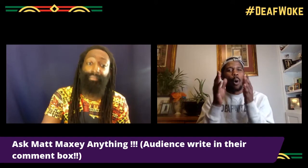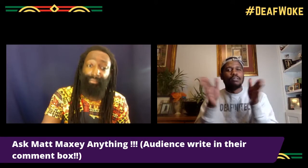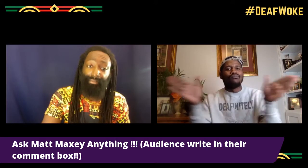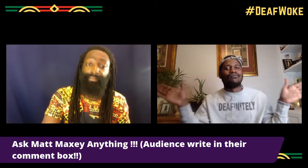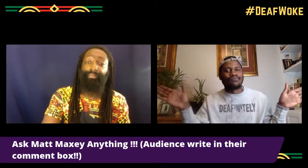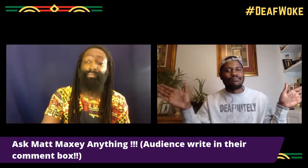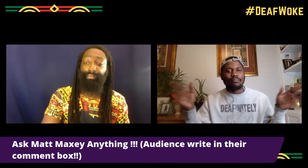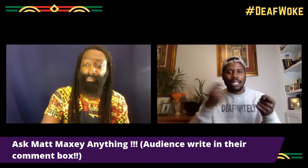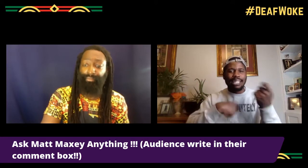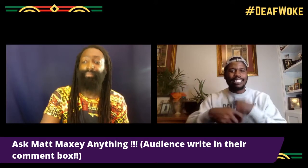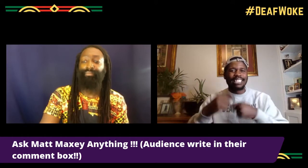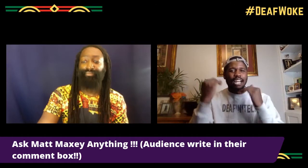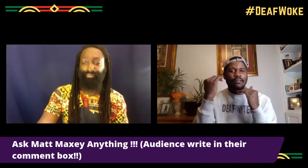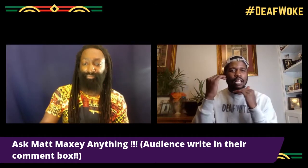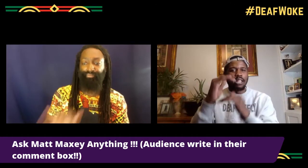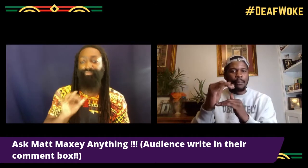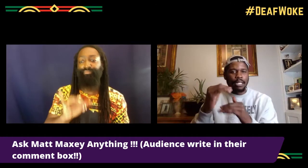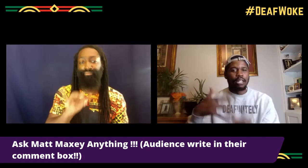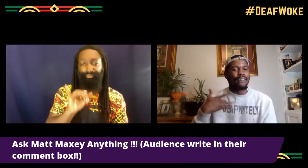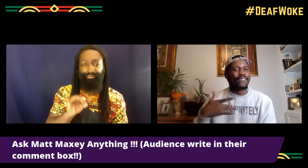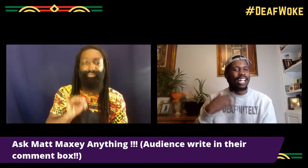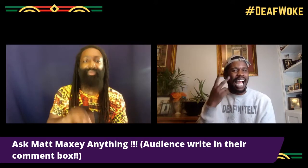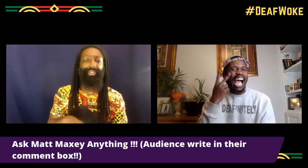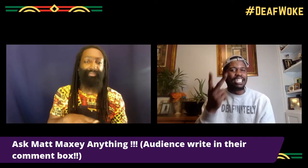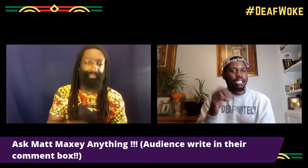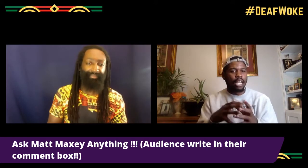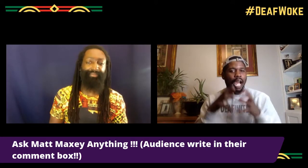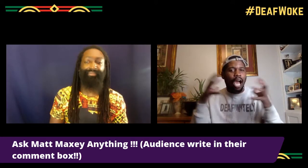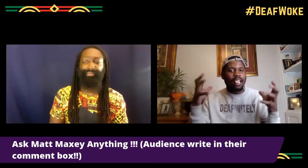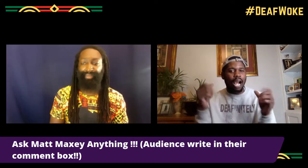so I want a different perspectives. I want that, I want that, that fluidness.